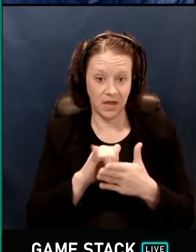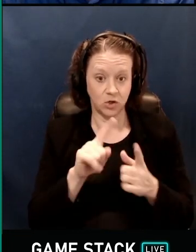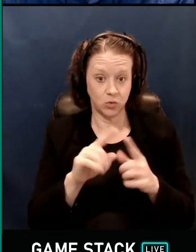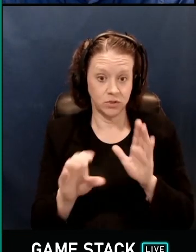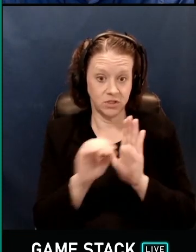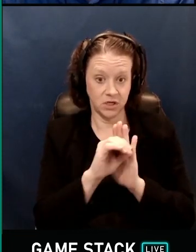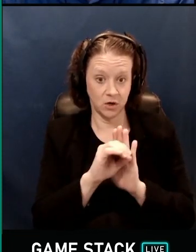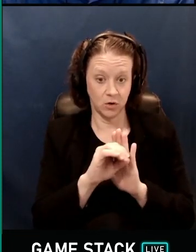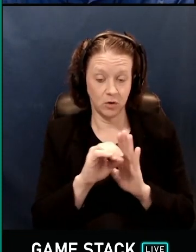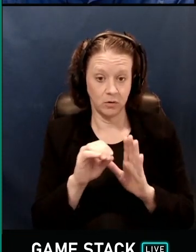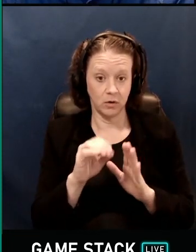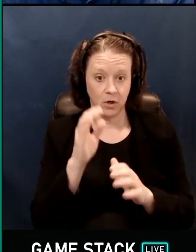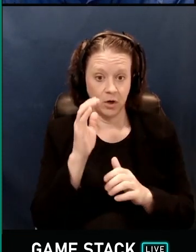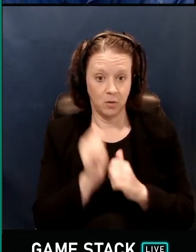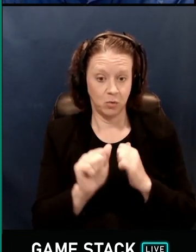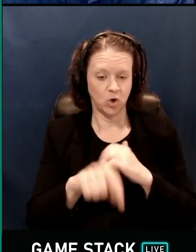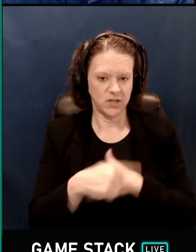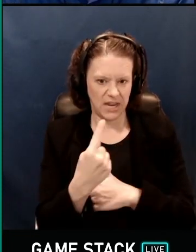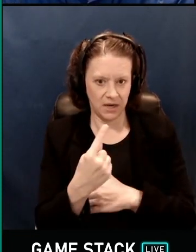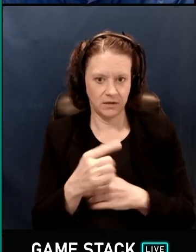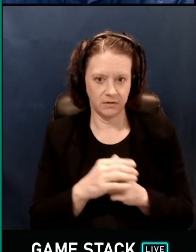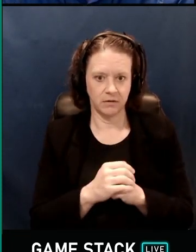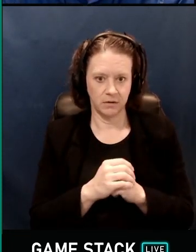for the days you don't build.